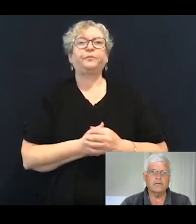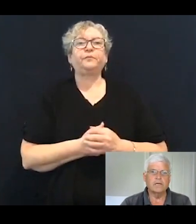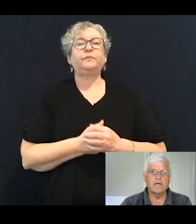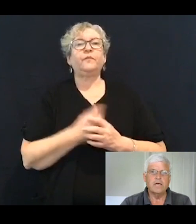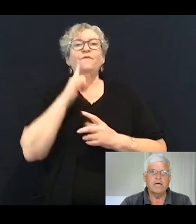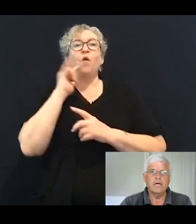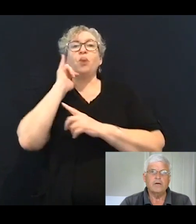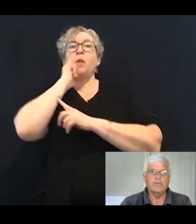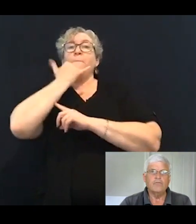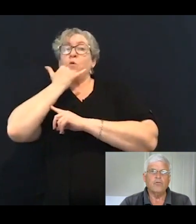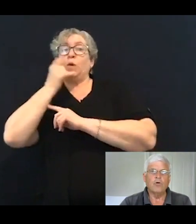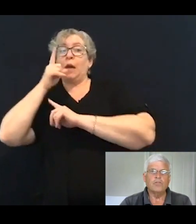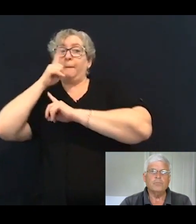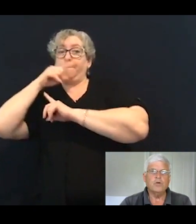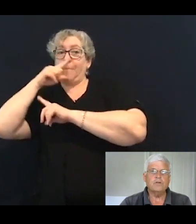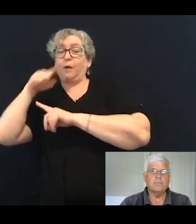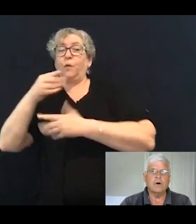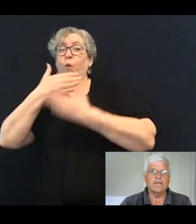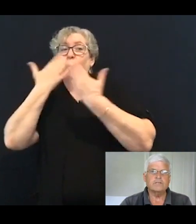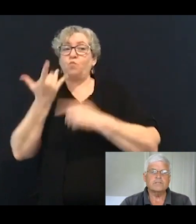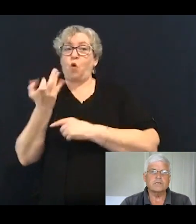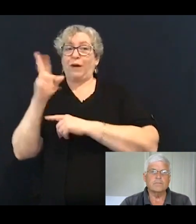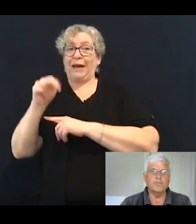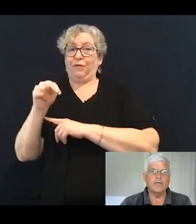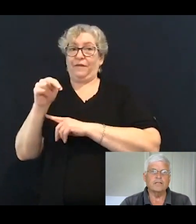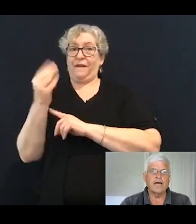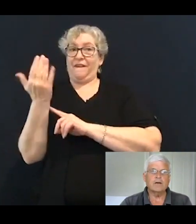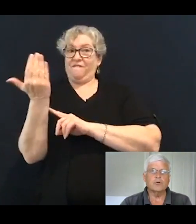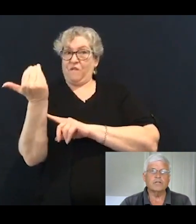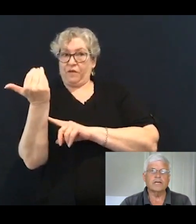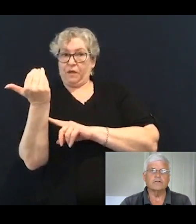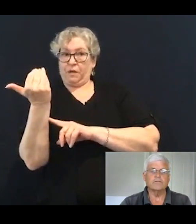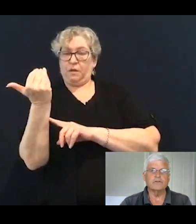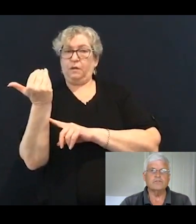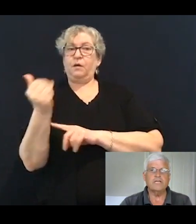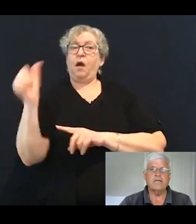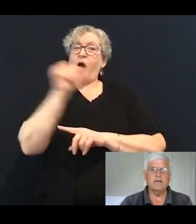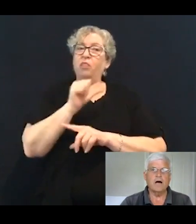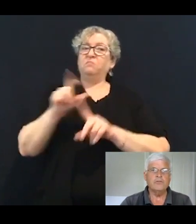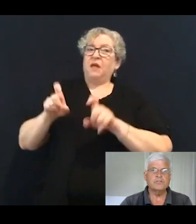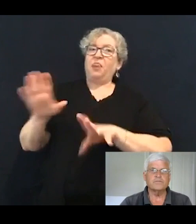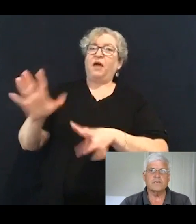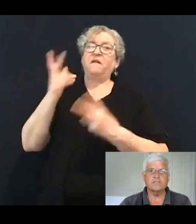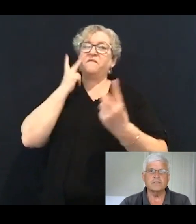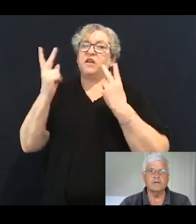For the mutant mice that lack protocadherin-15, others have tested their vision.